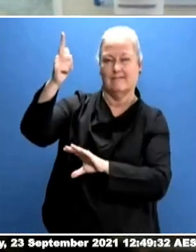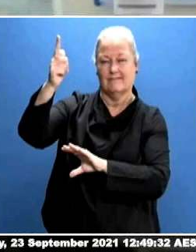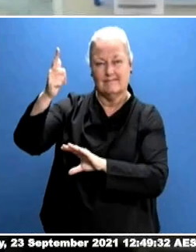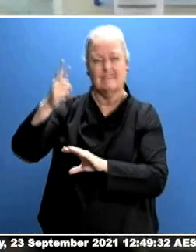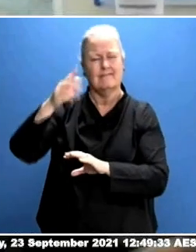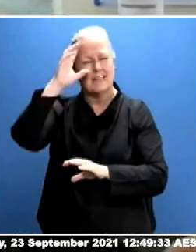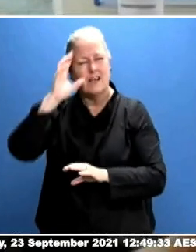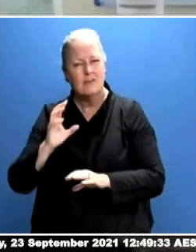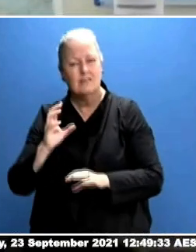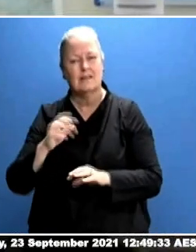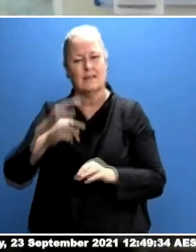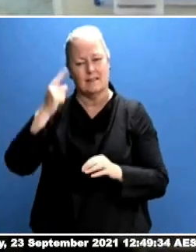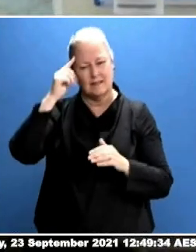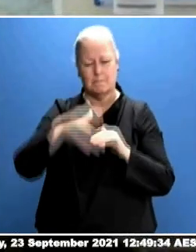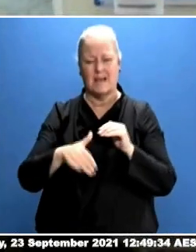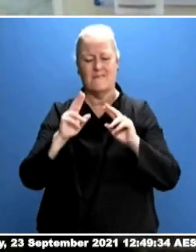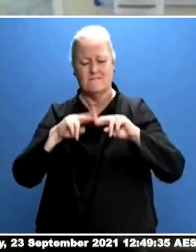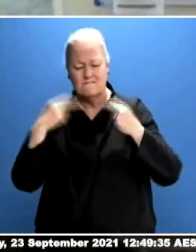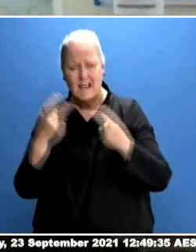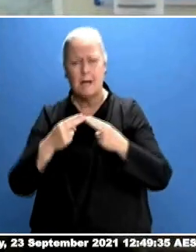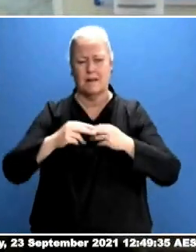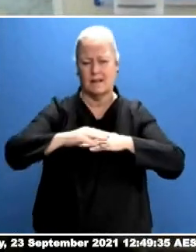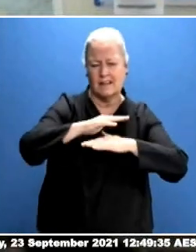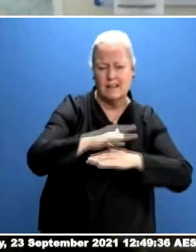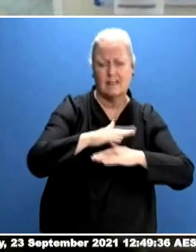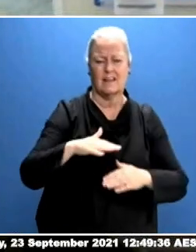to your country, and community.